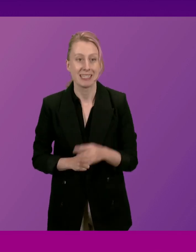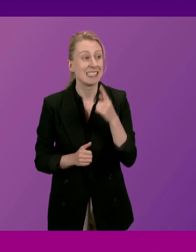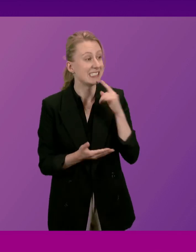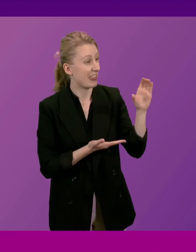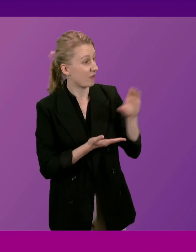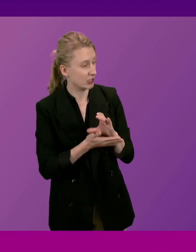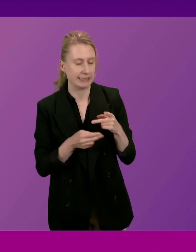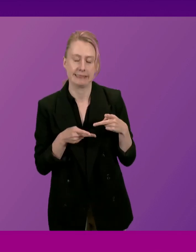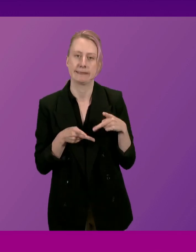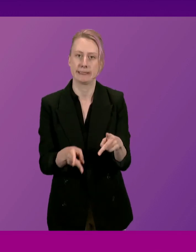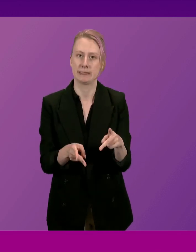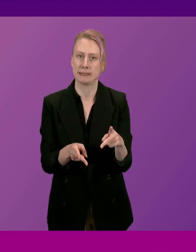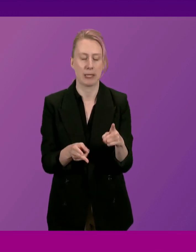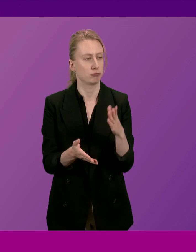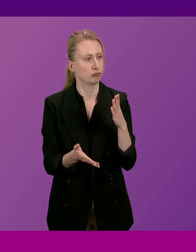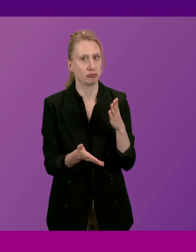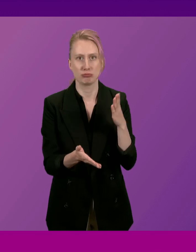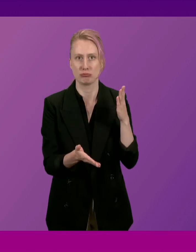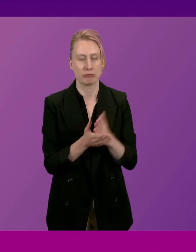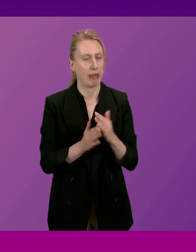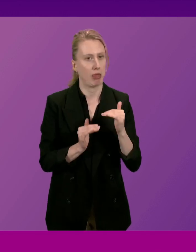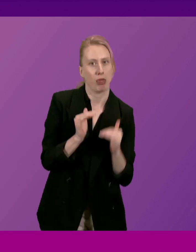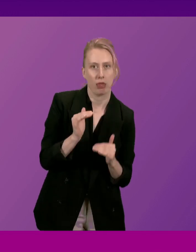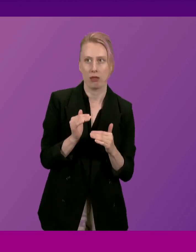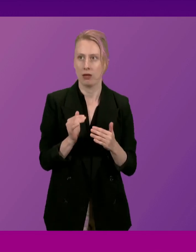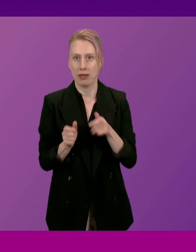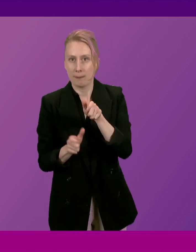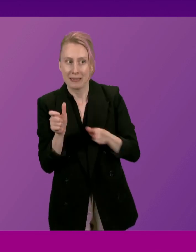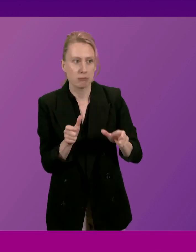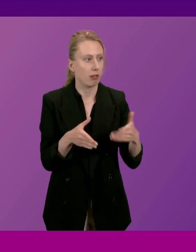“significantly disadvantaging the people and employers of the north-east”.